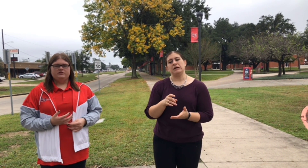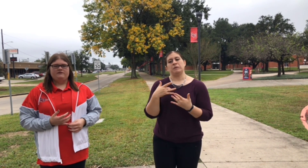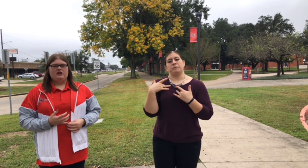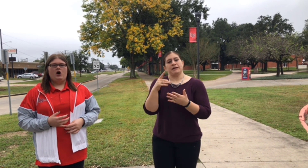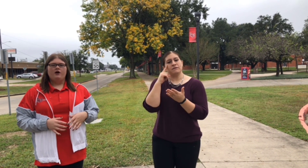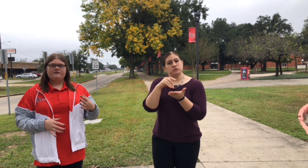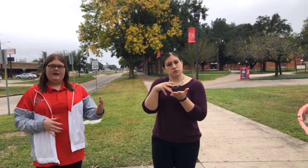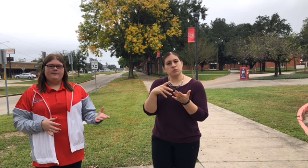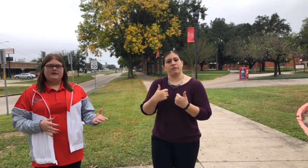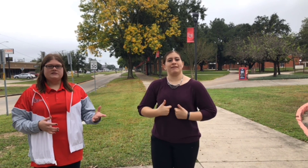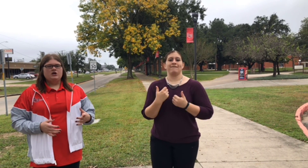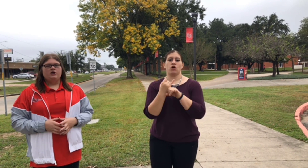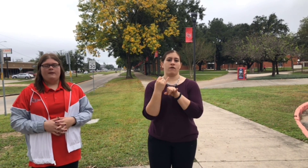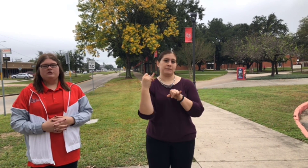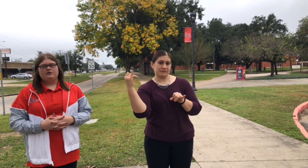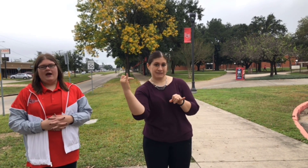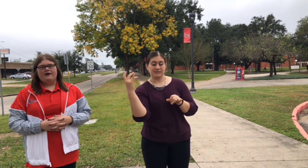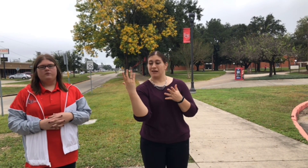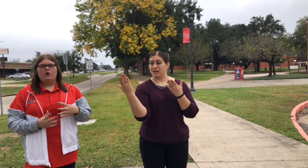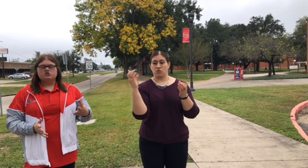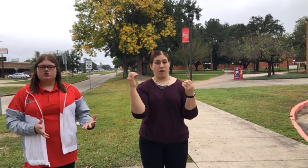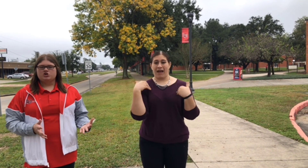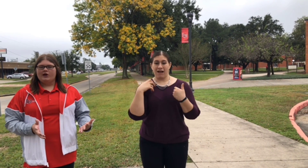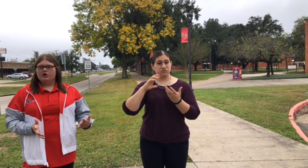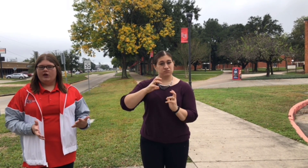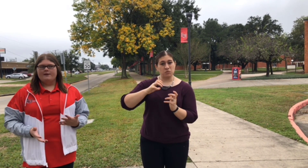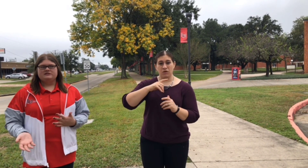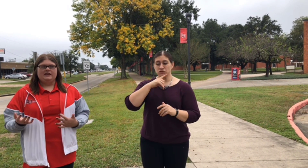who are living off-campus who maybe don't have washer and dryer hookups they